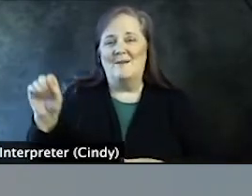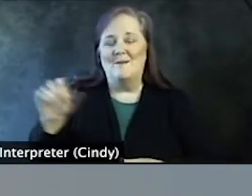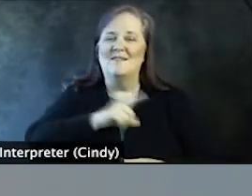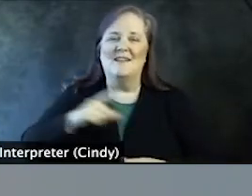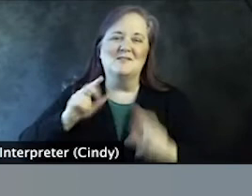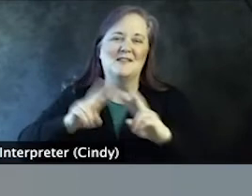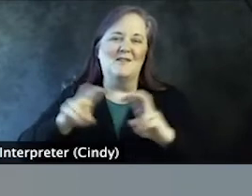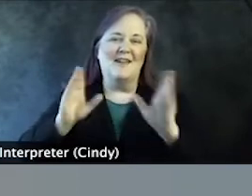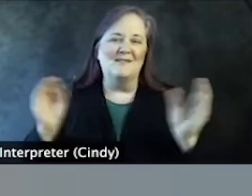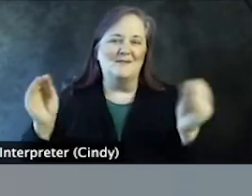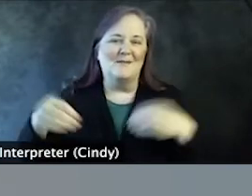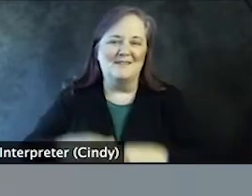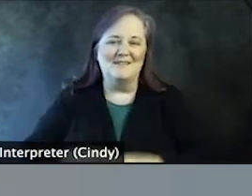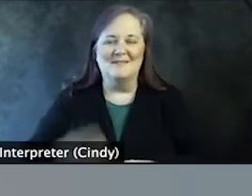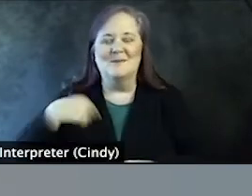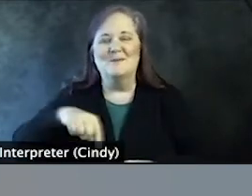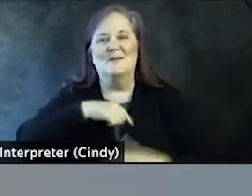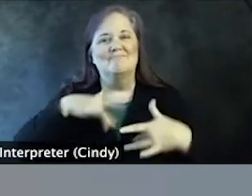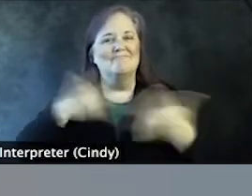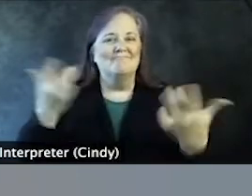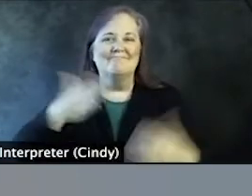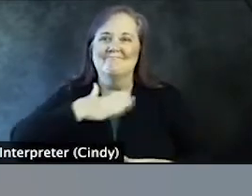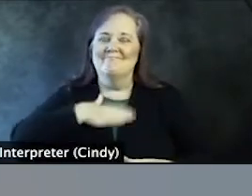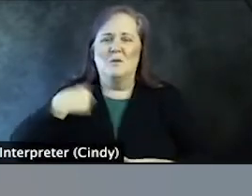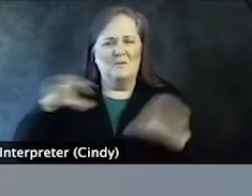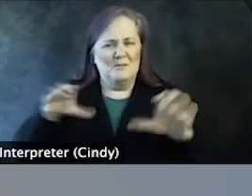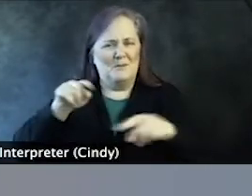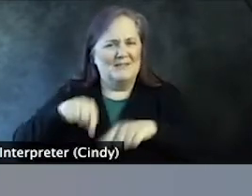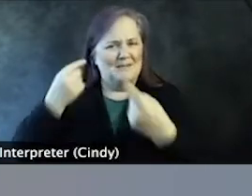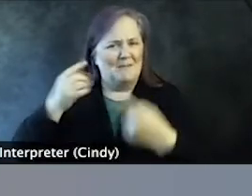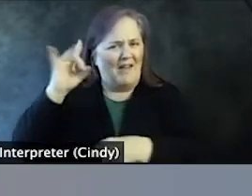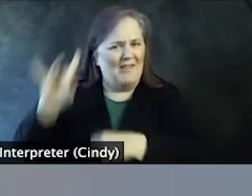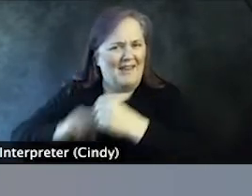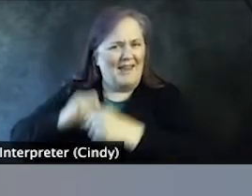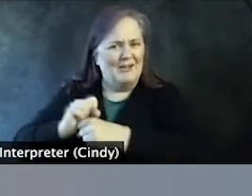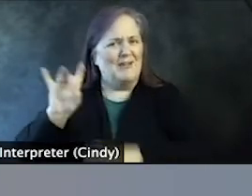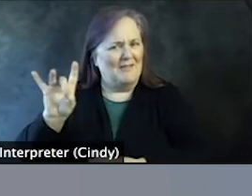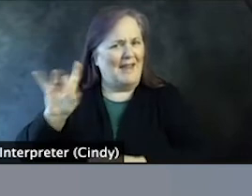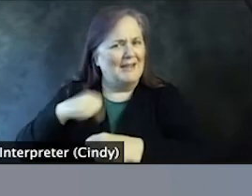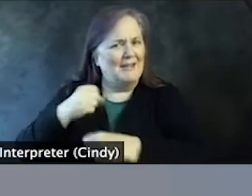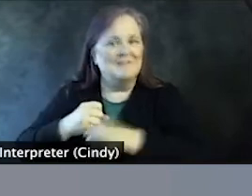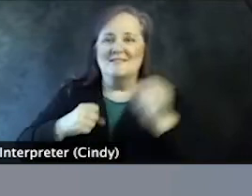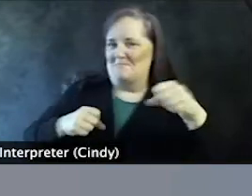and the Legislative Analyst's Office. We're so happy. I think we've been doing this now